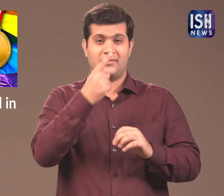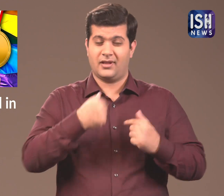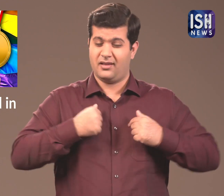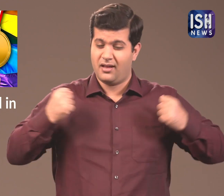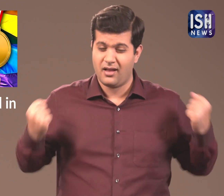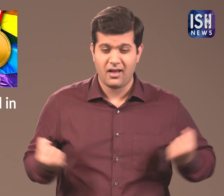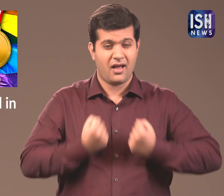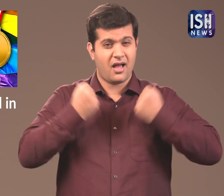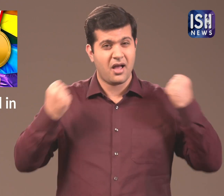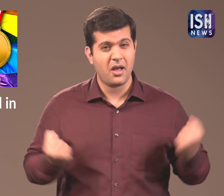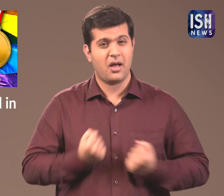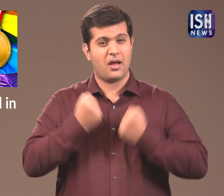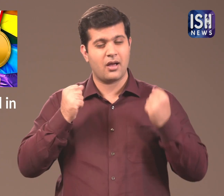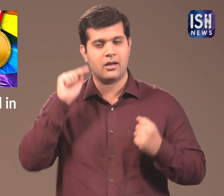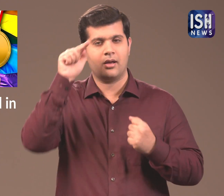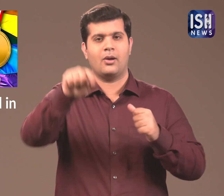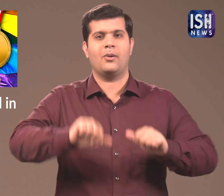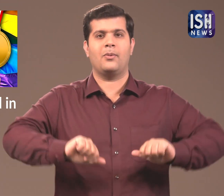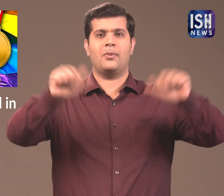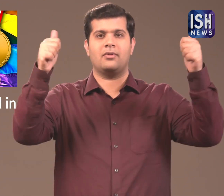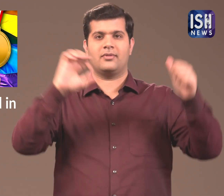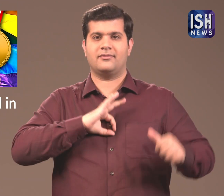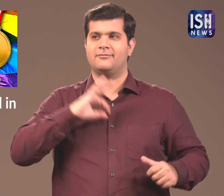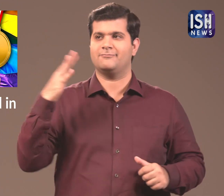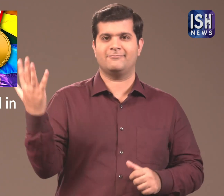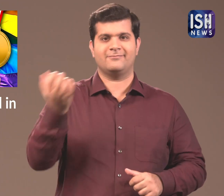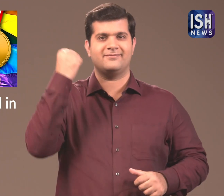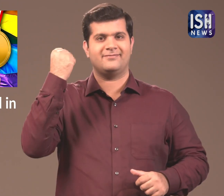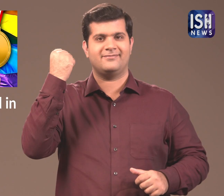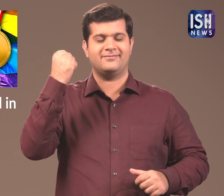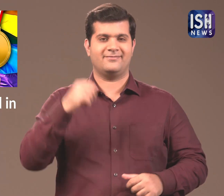She said that her hard work has got her Gold medal.